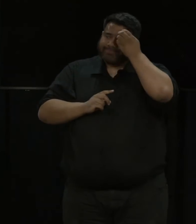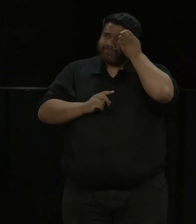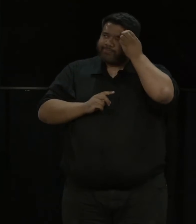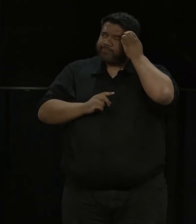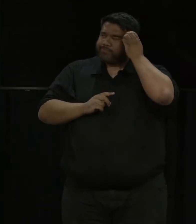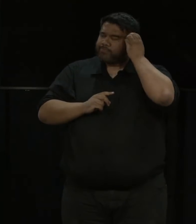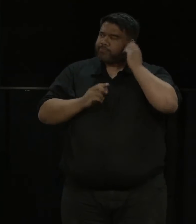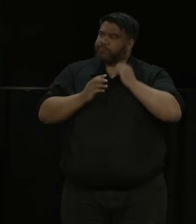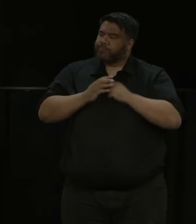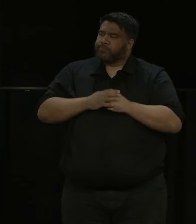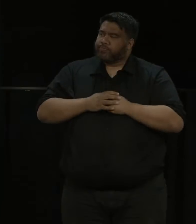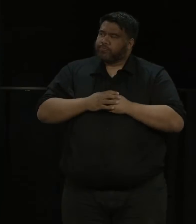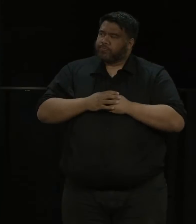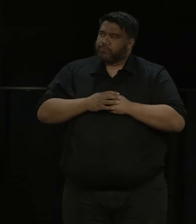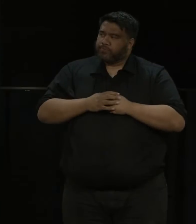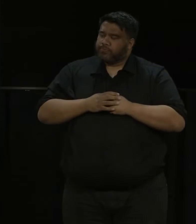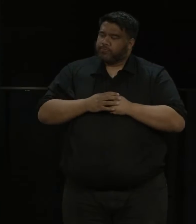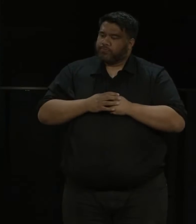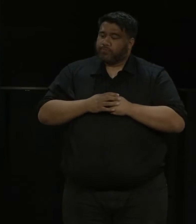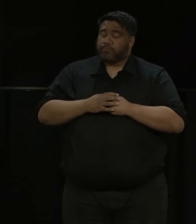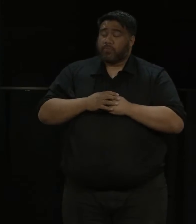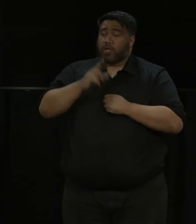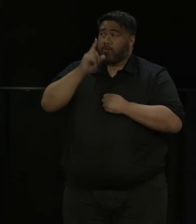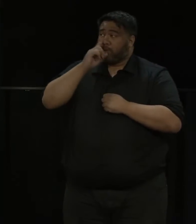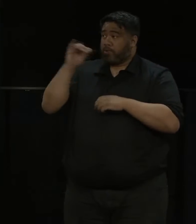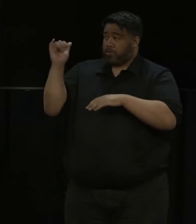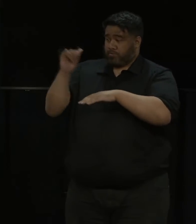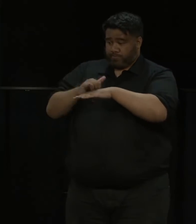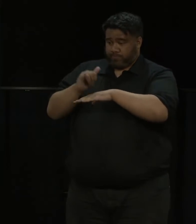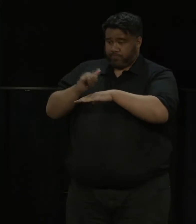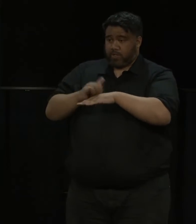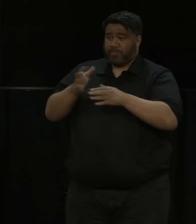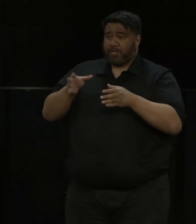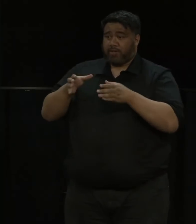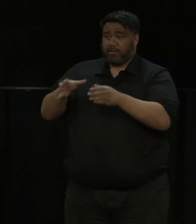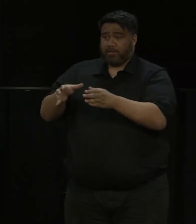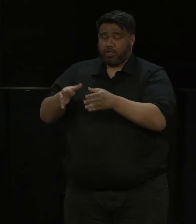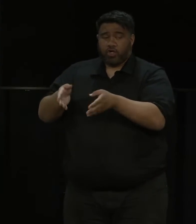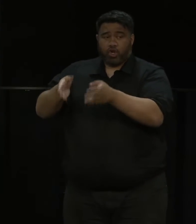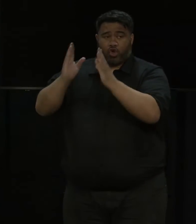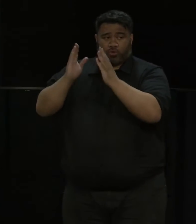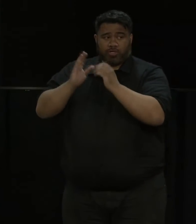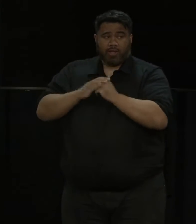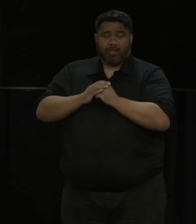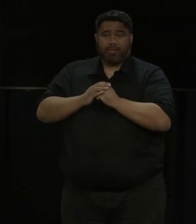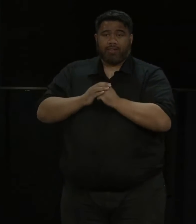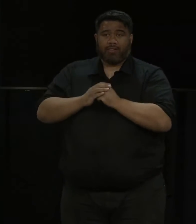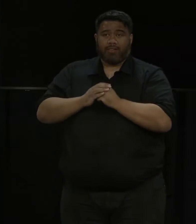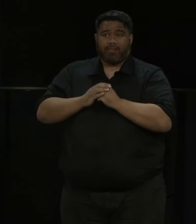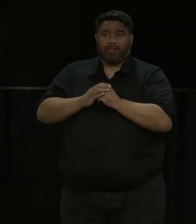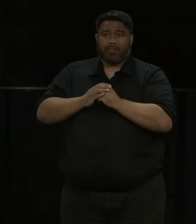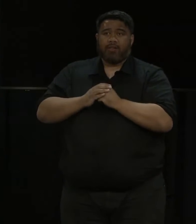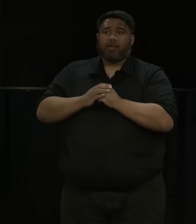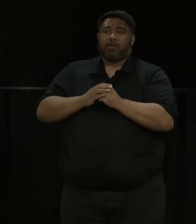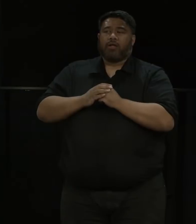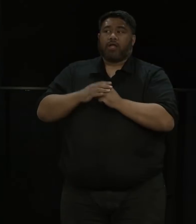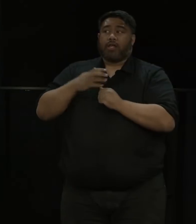modelling because there has been a lot of modelling. There are a couple of things here. One, we cannot just assume that